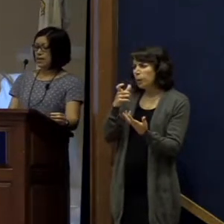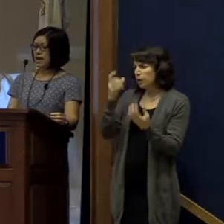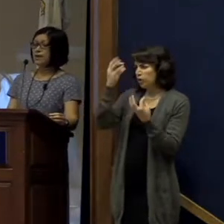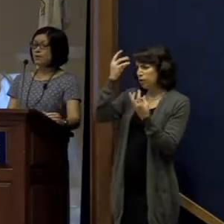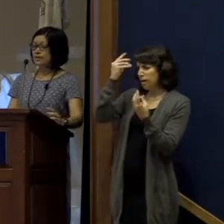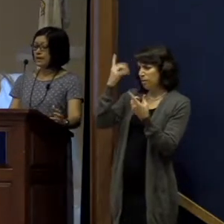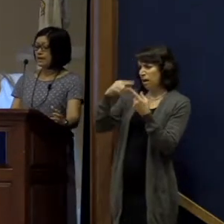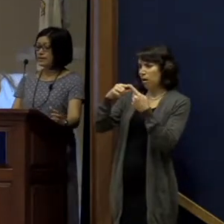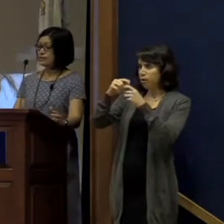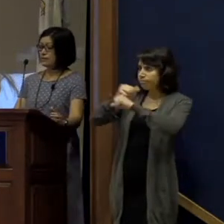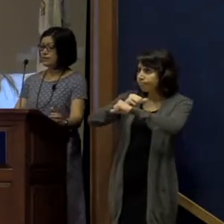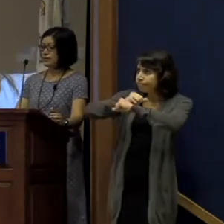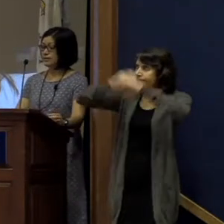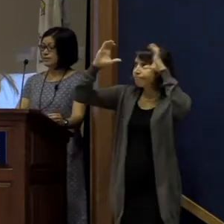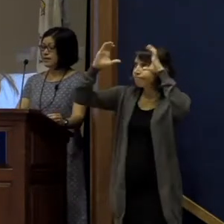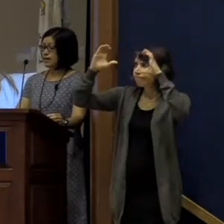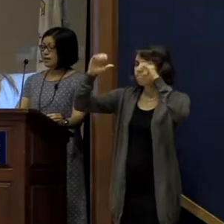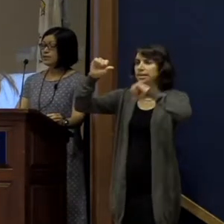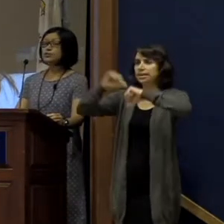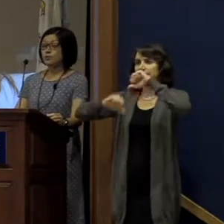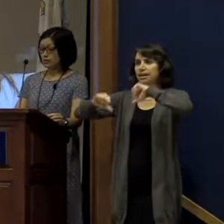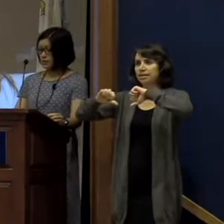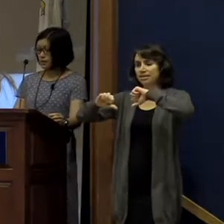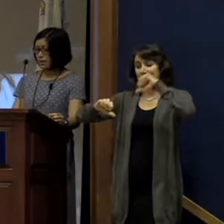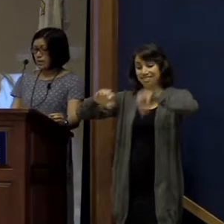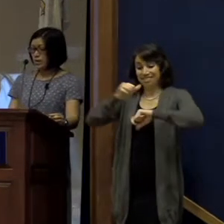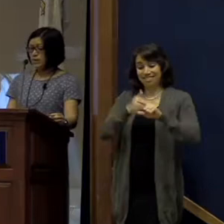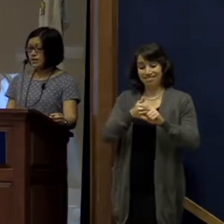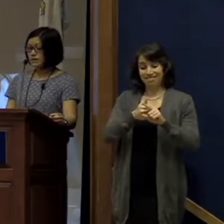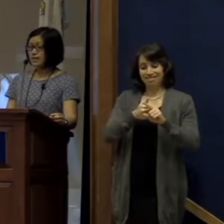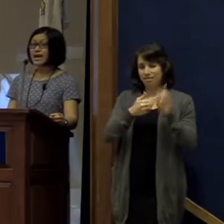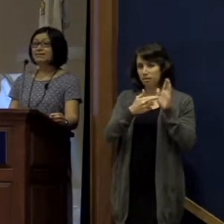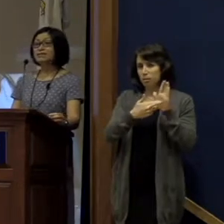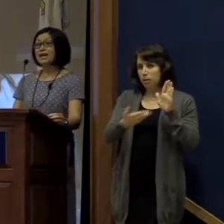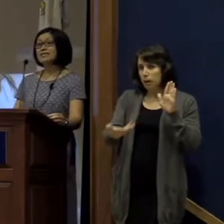What science represents. In short we will consider how science is